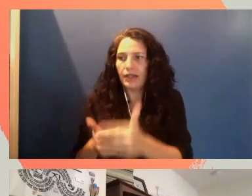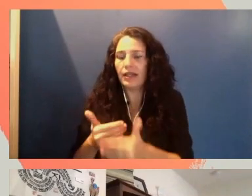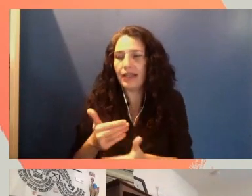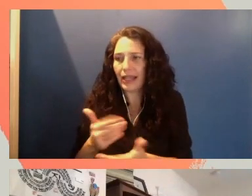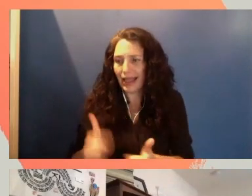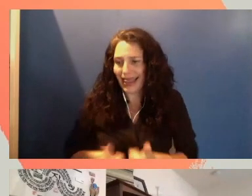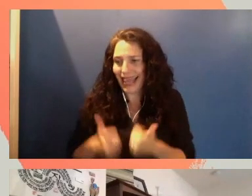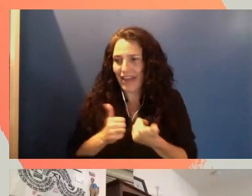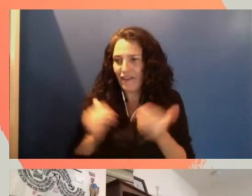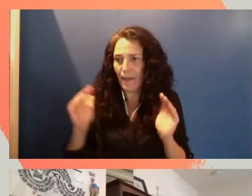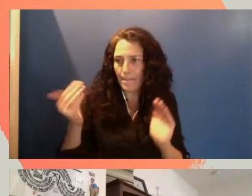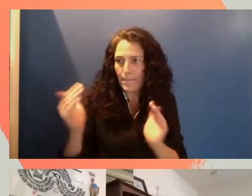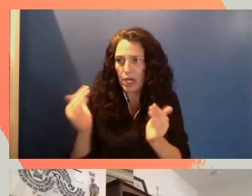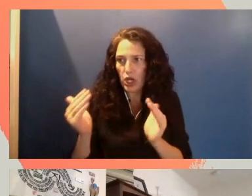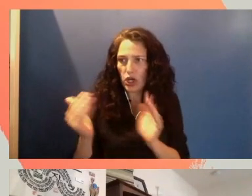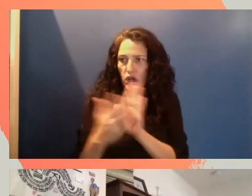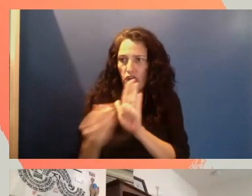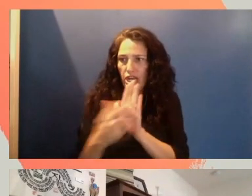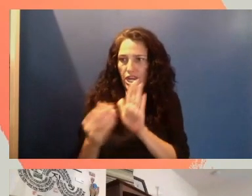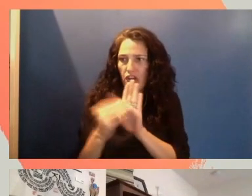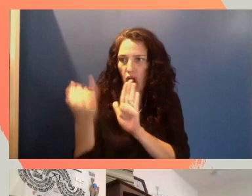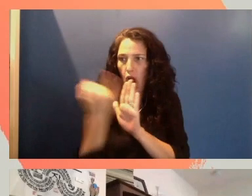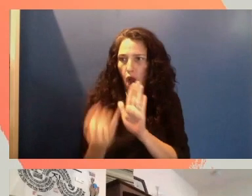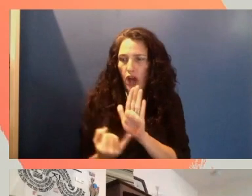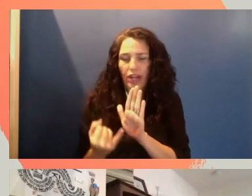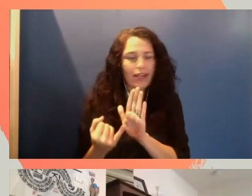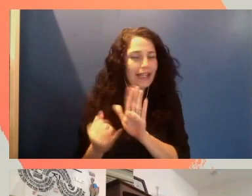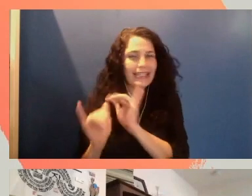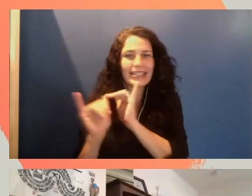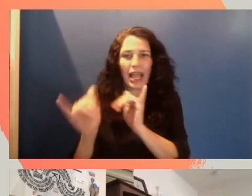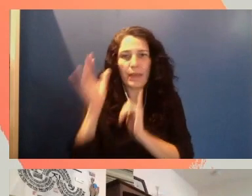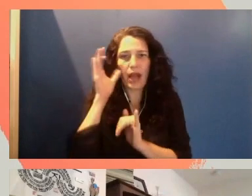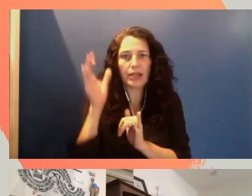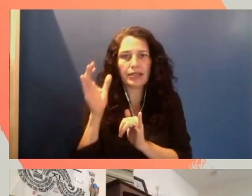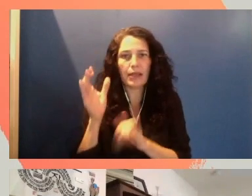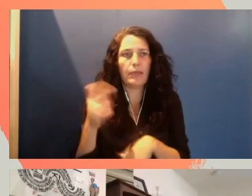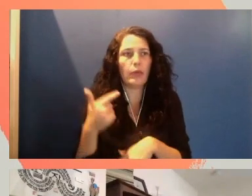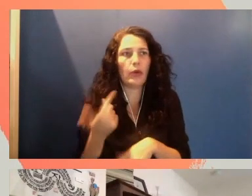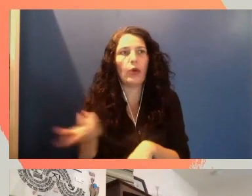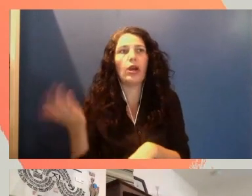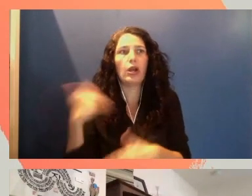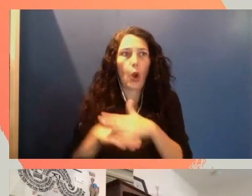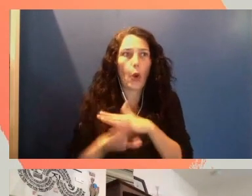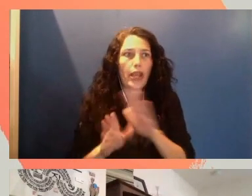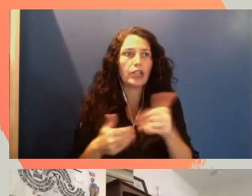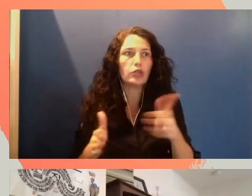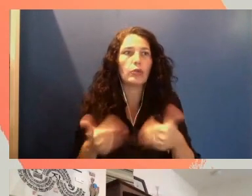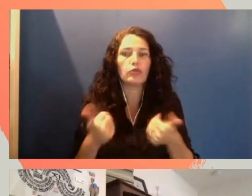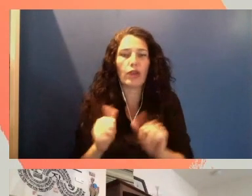sitting in rooms, convincing people, now why should you put your money into this group of women of color who are trying